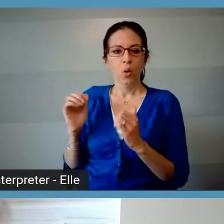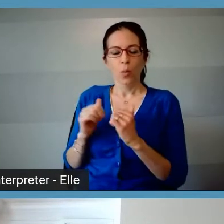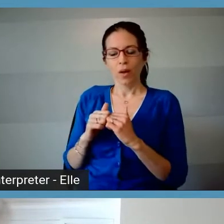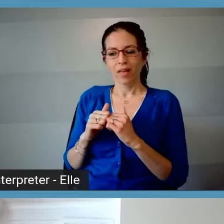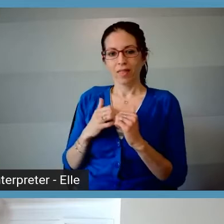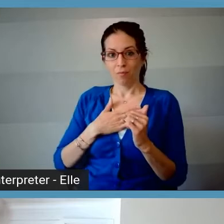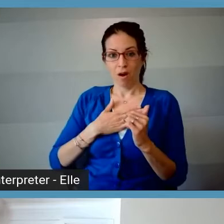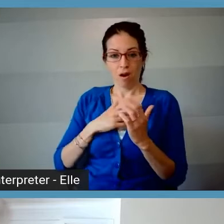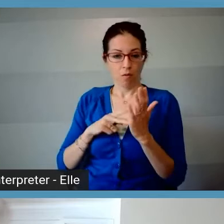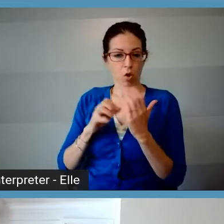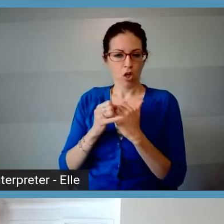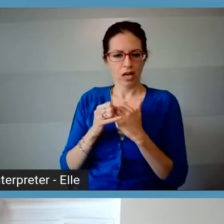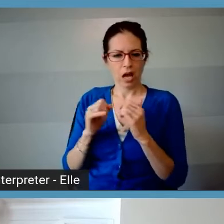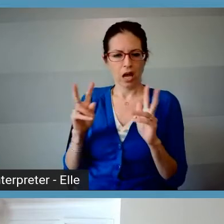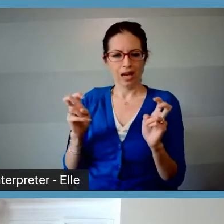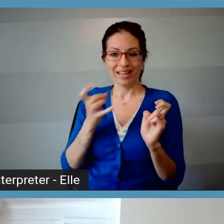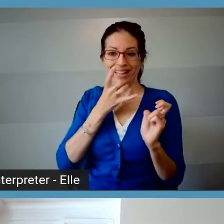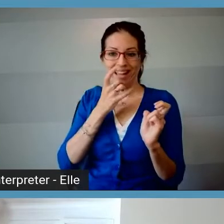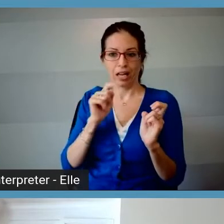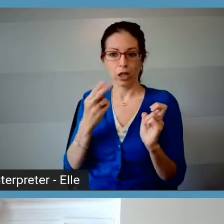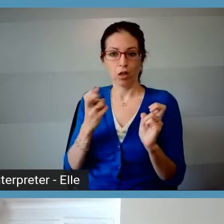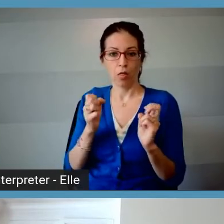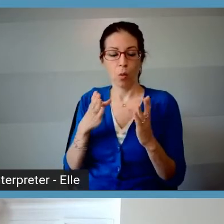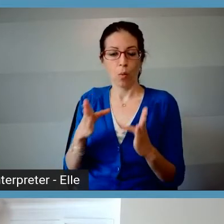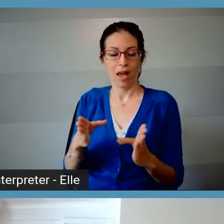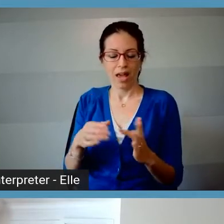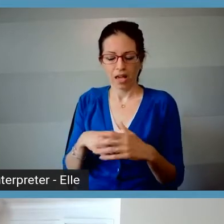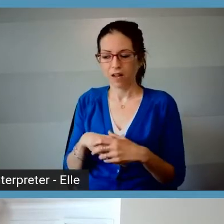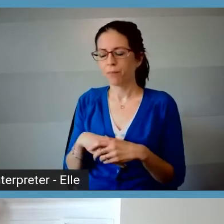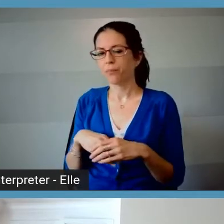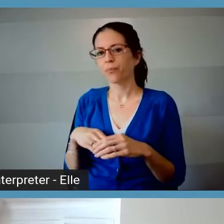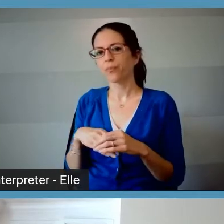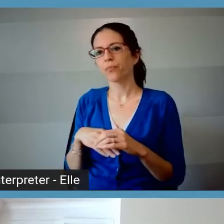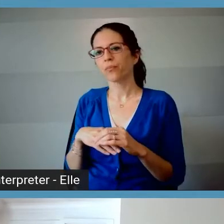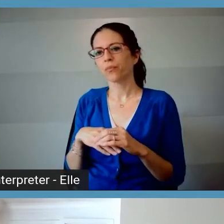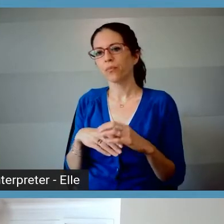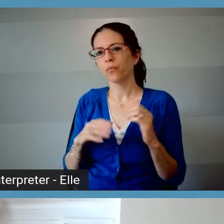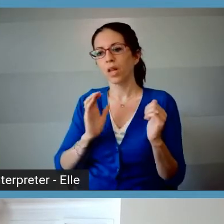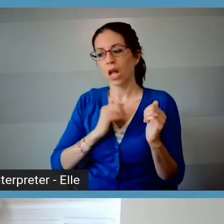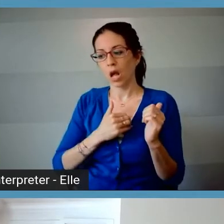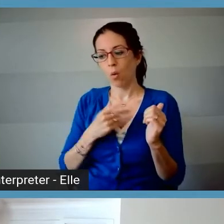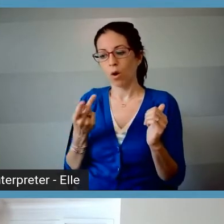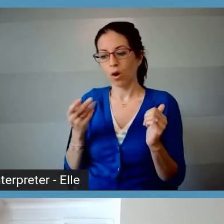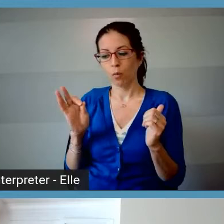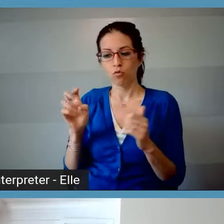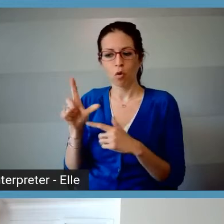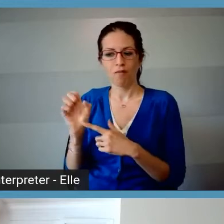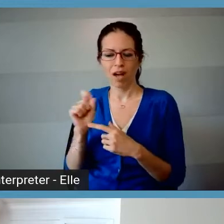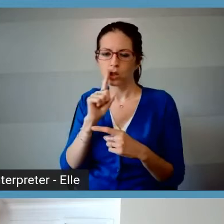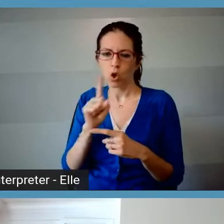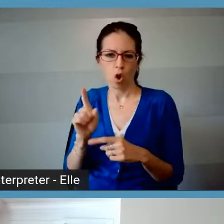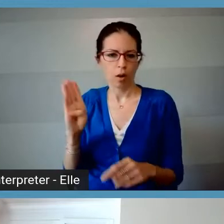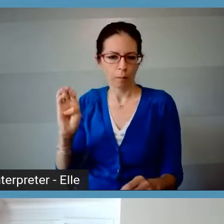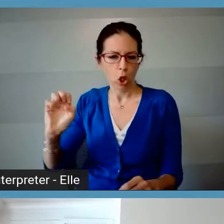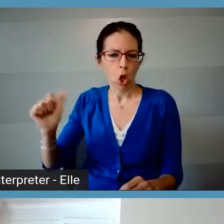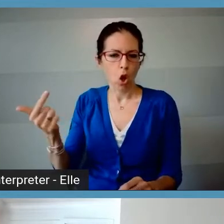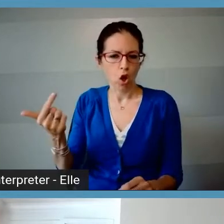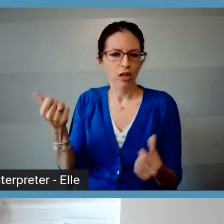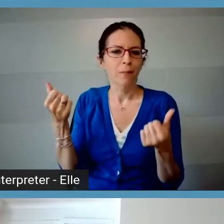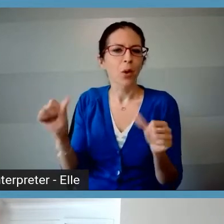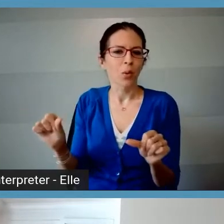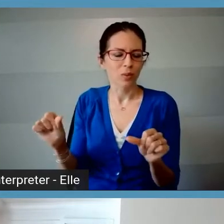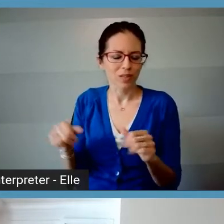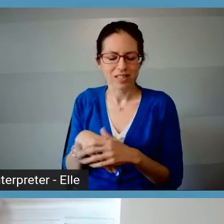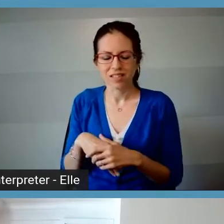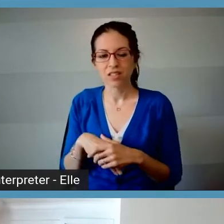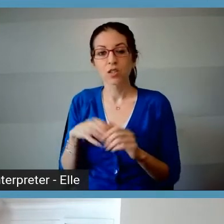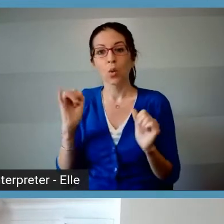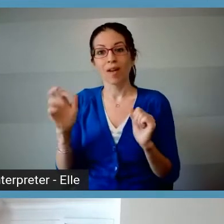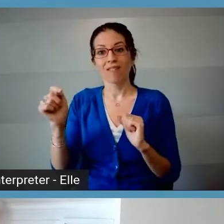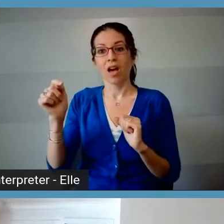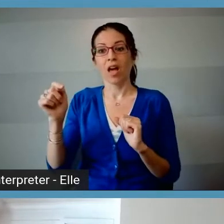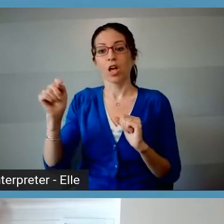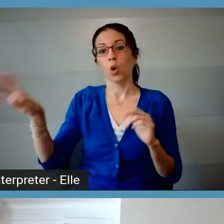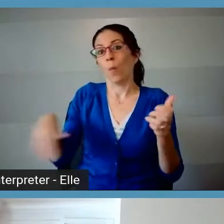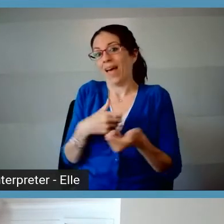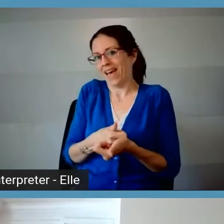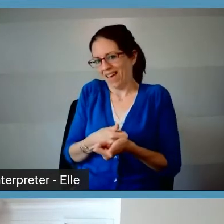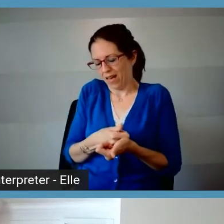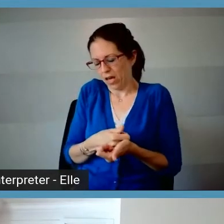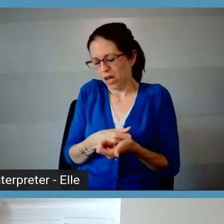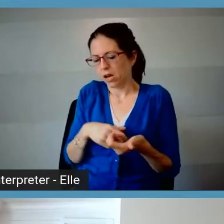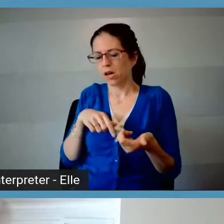As I said technically the profiles are blog posts. Cycle back of house, I can search it